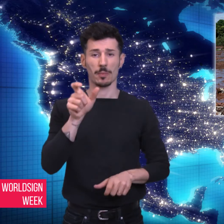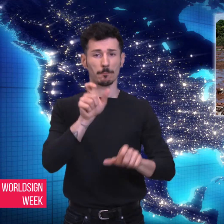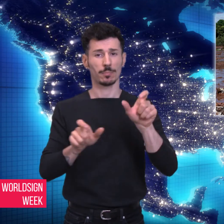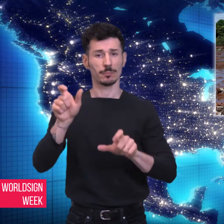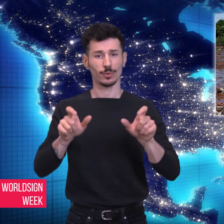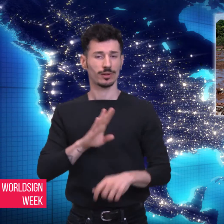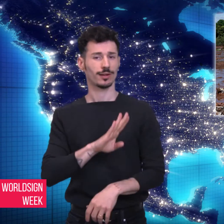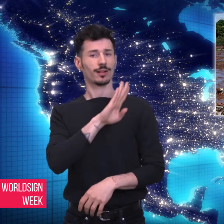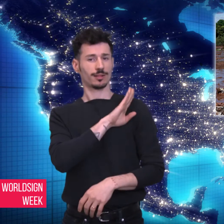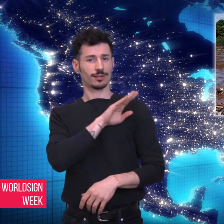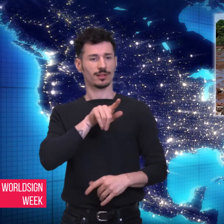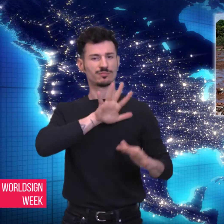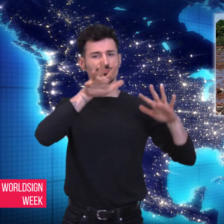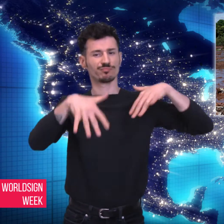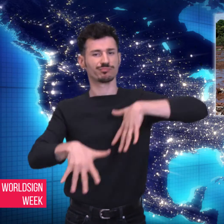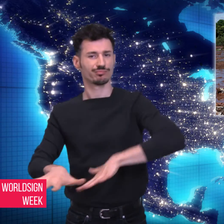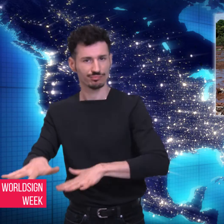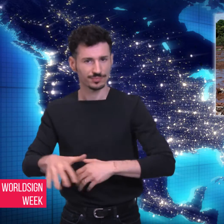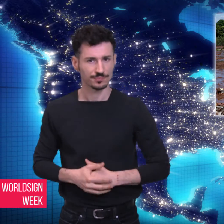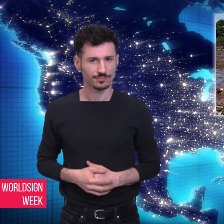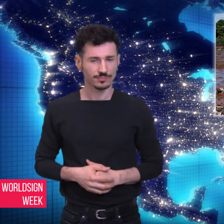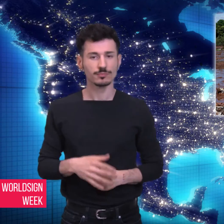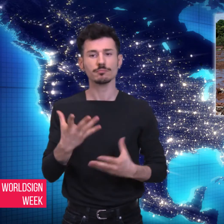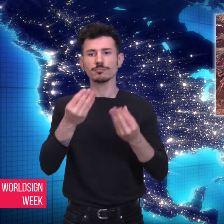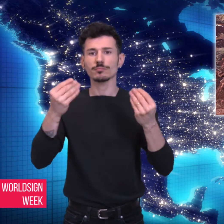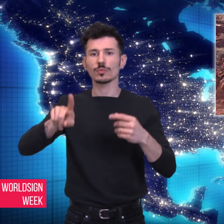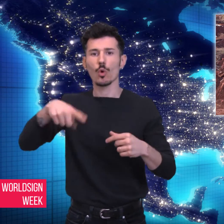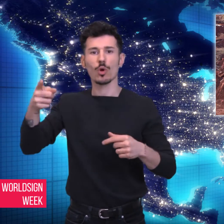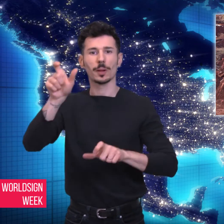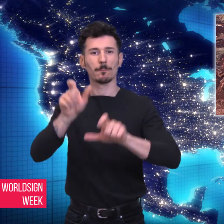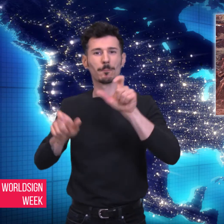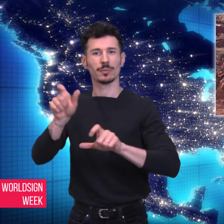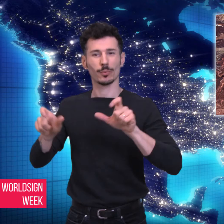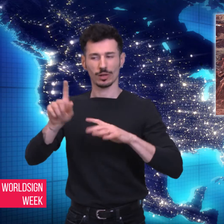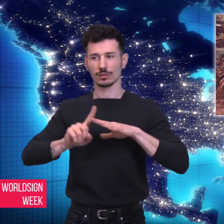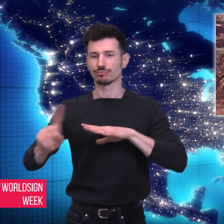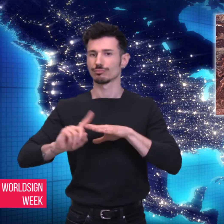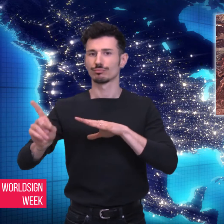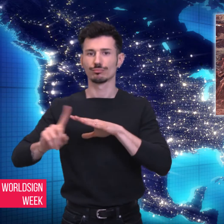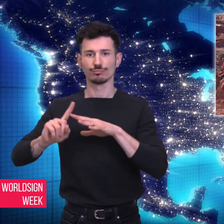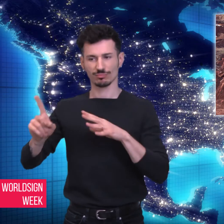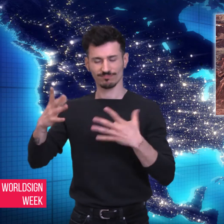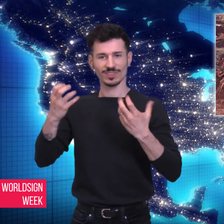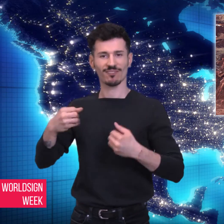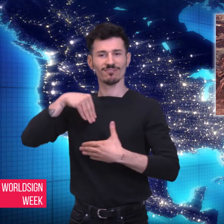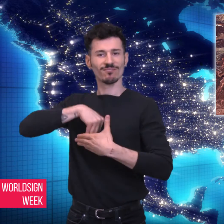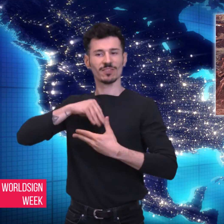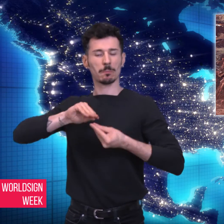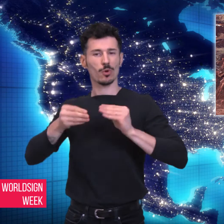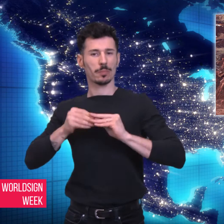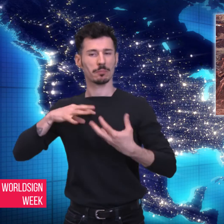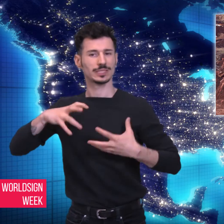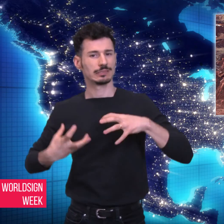died from the dam collapse. Many more have been evacuated and are at risk for health complications.